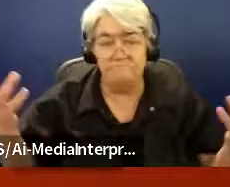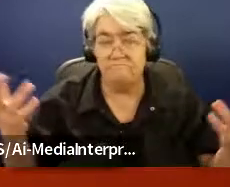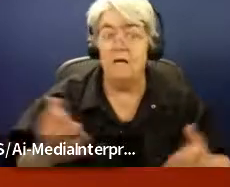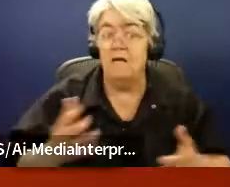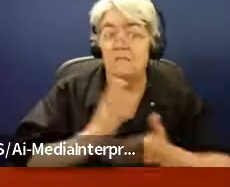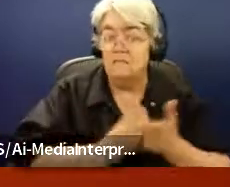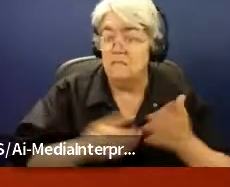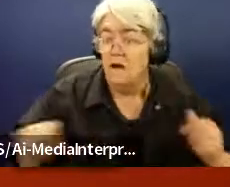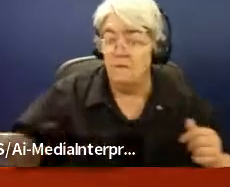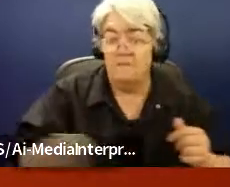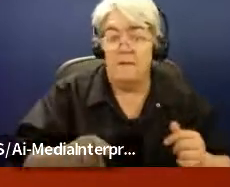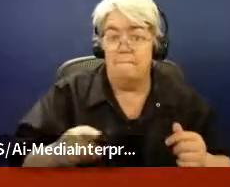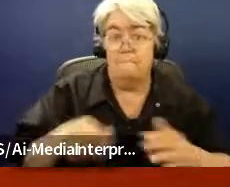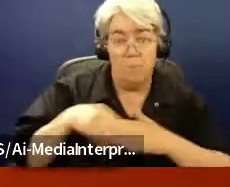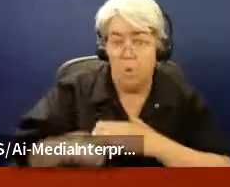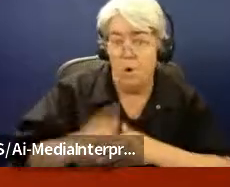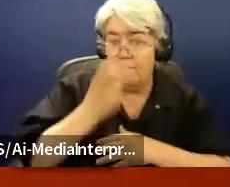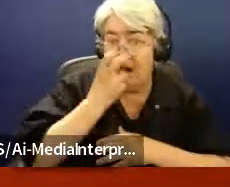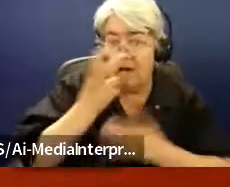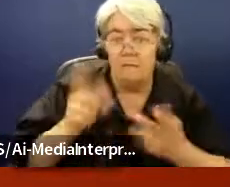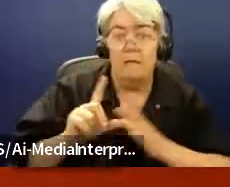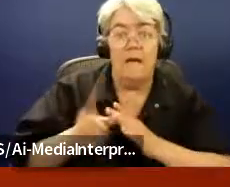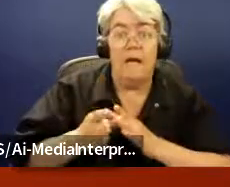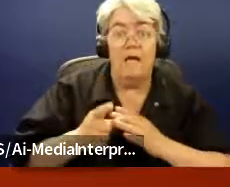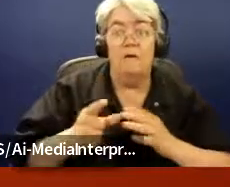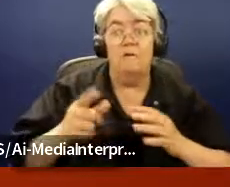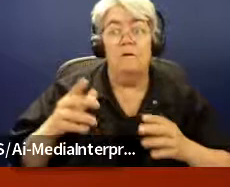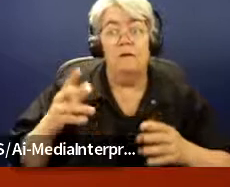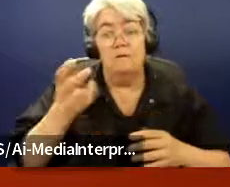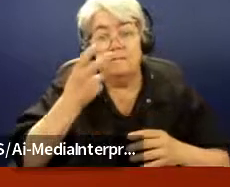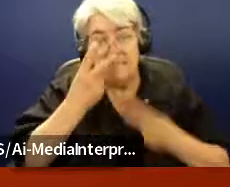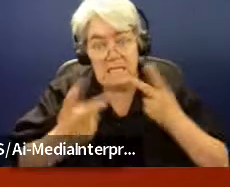access that site. We have an absolutely massive number of end-users who are